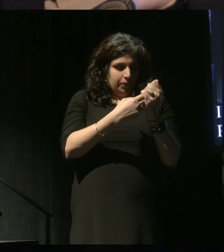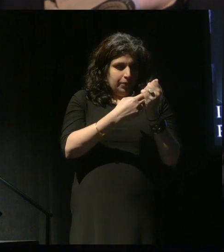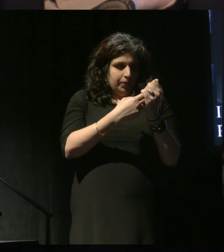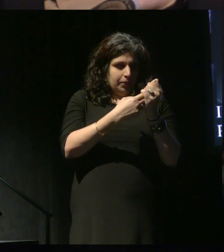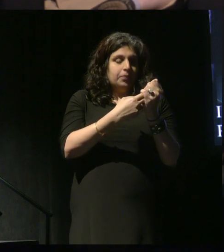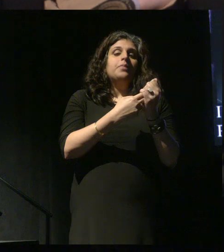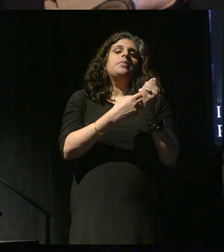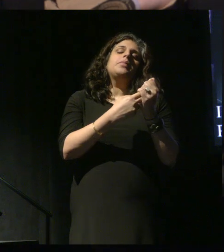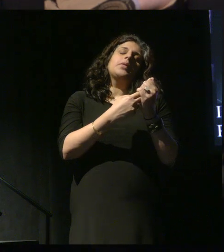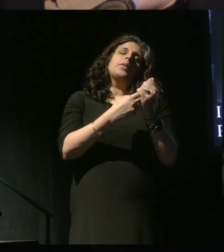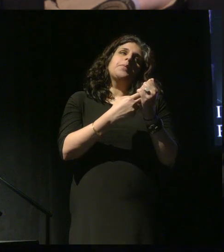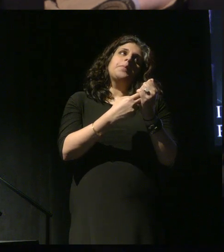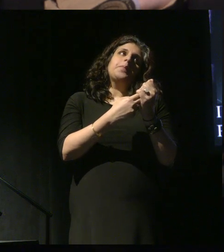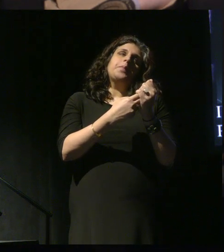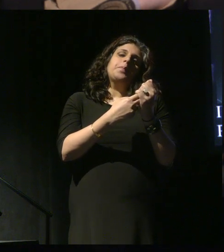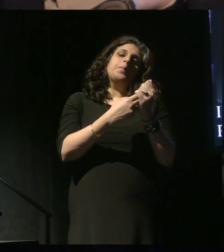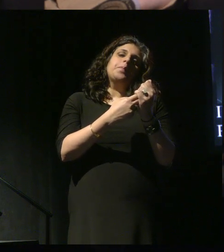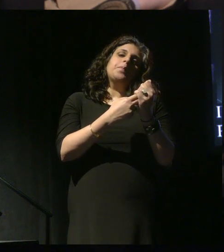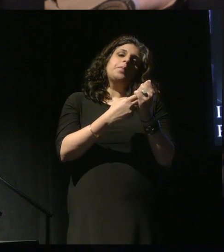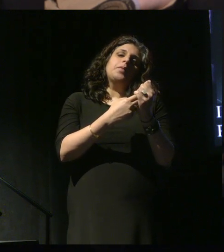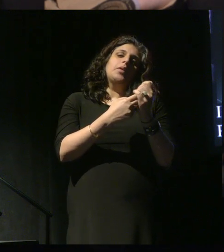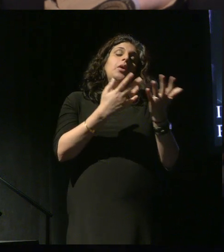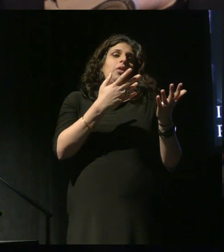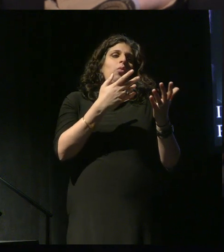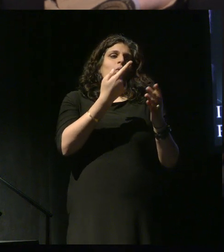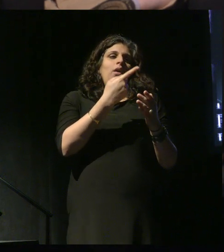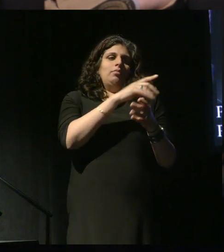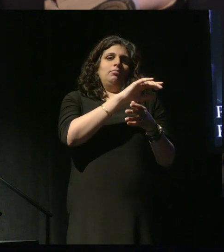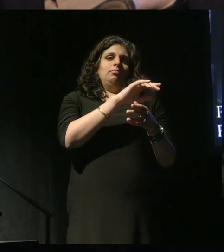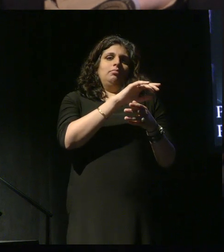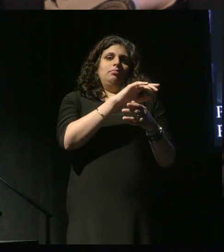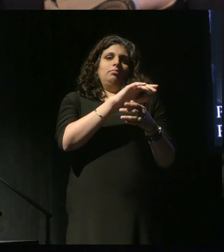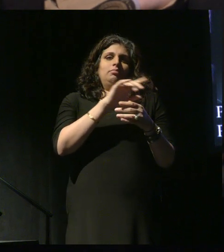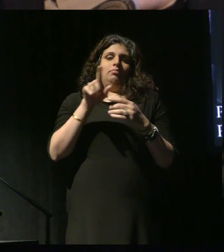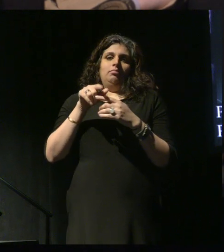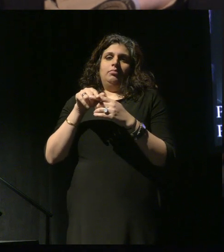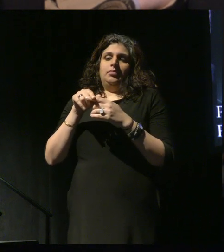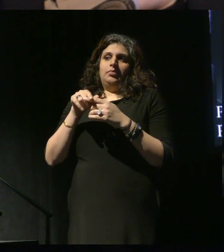the prologue ended up being set at my 20th year